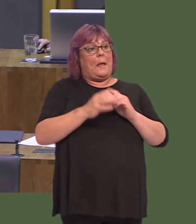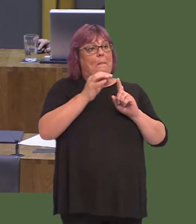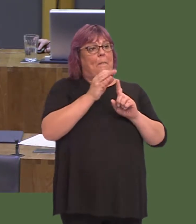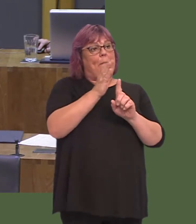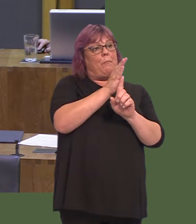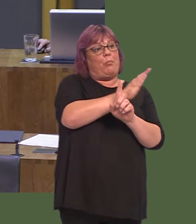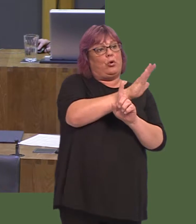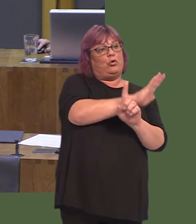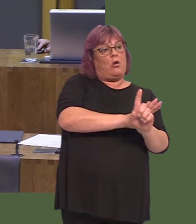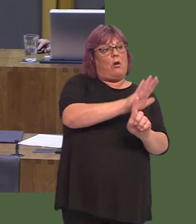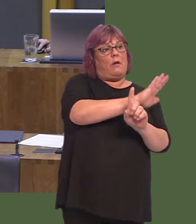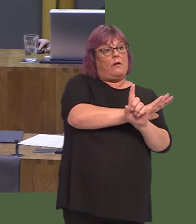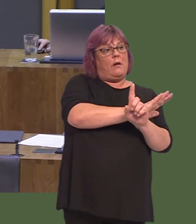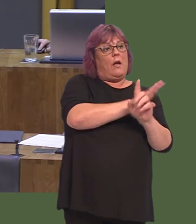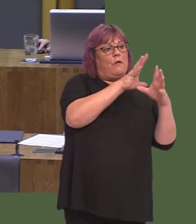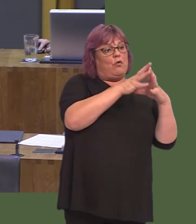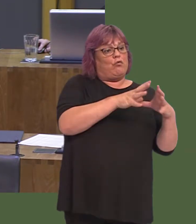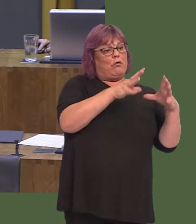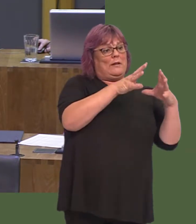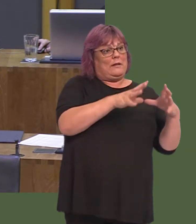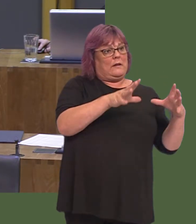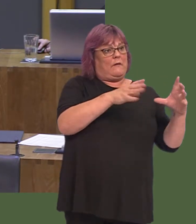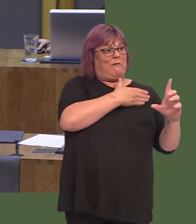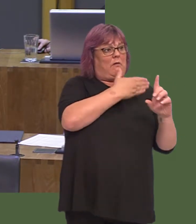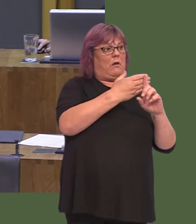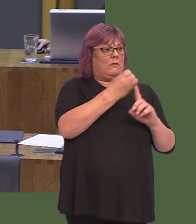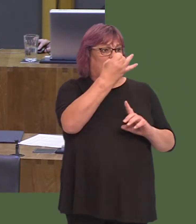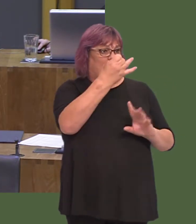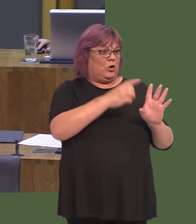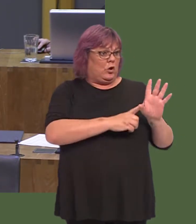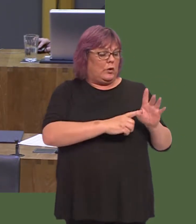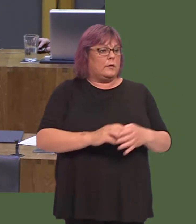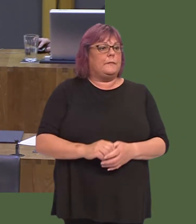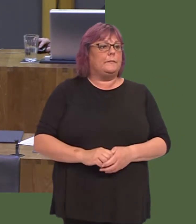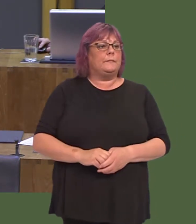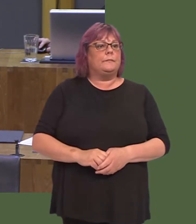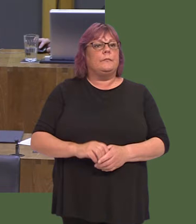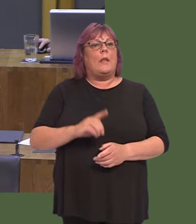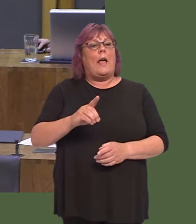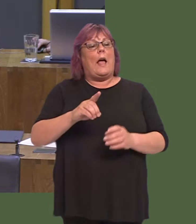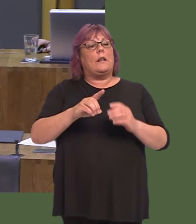in Pembrokeshire since 2011, and, of course, the investment that has been made in the broadband